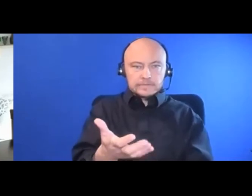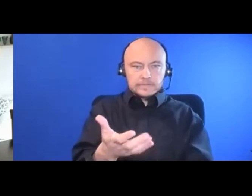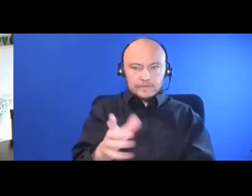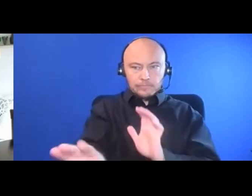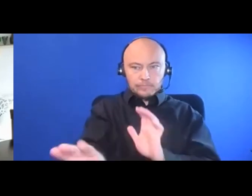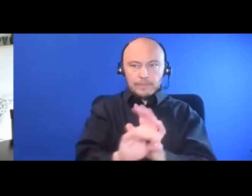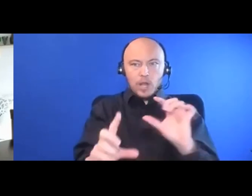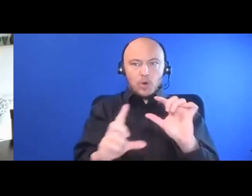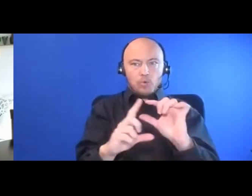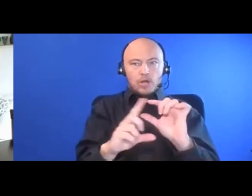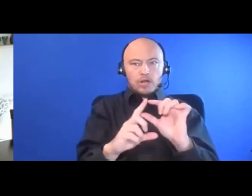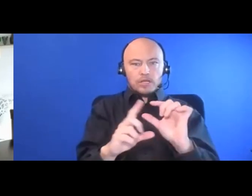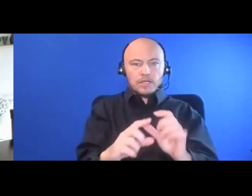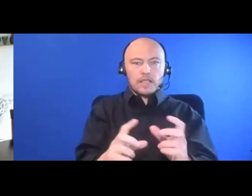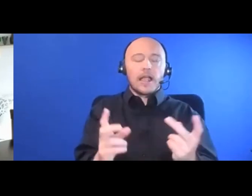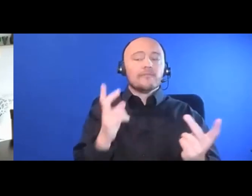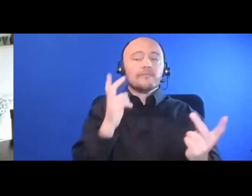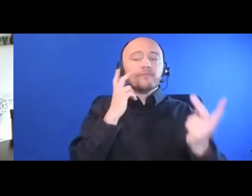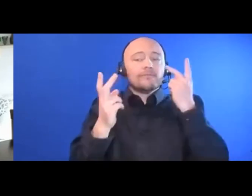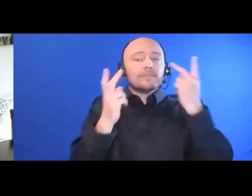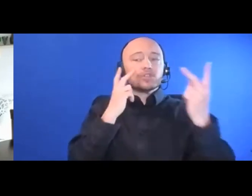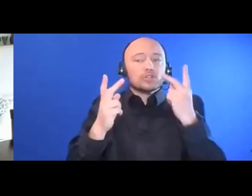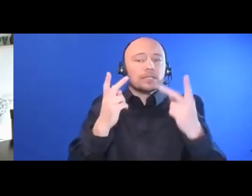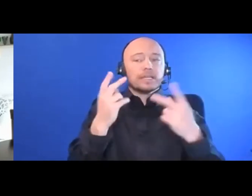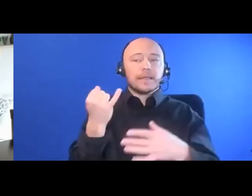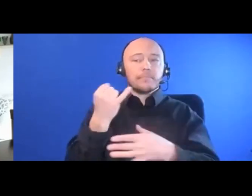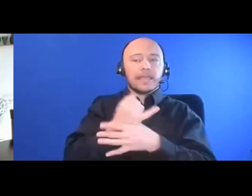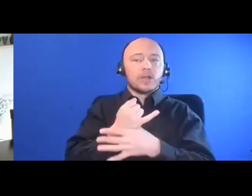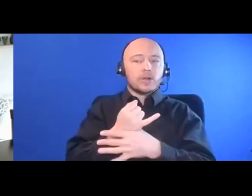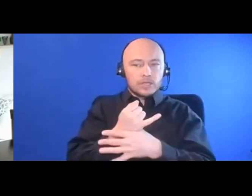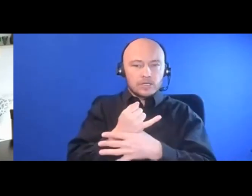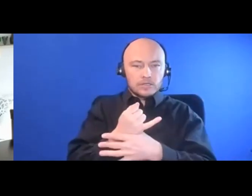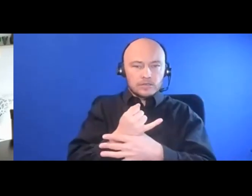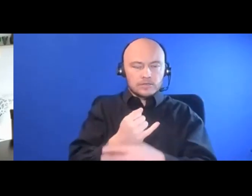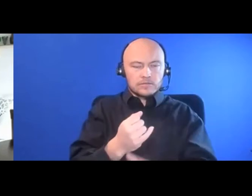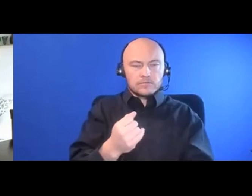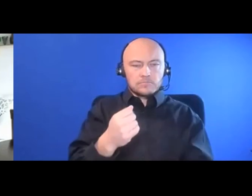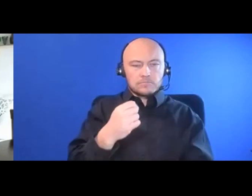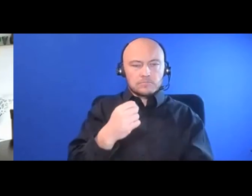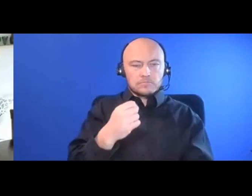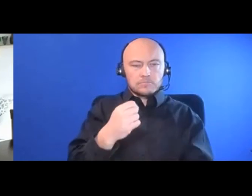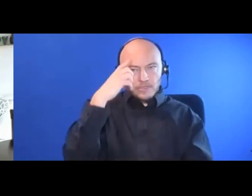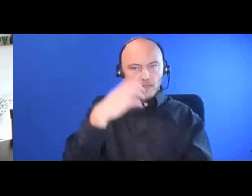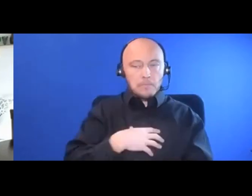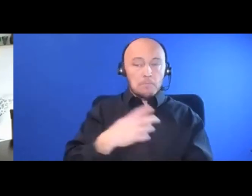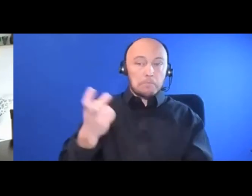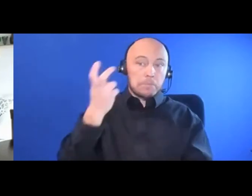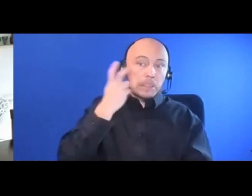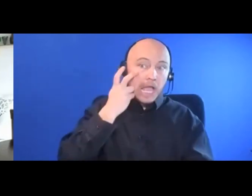I would insist on visually impaired. In my mind, I thought, "Well, blind means totally blind."